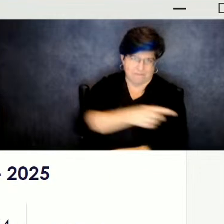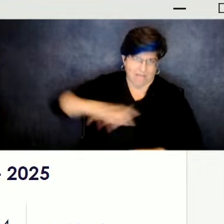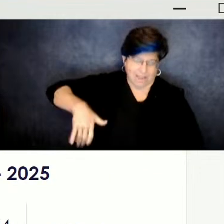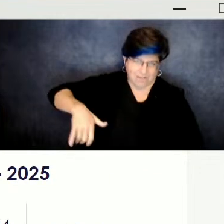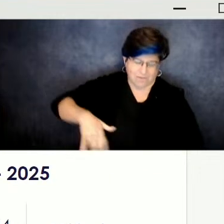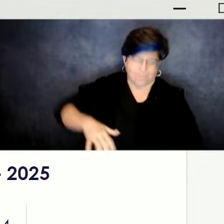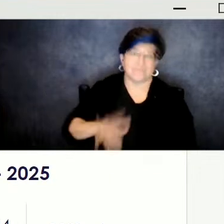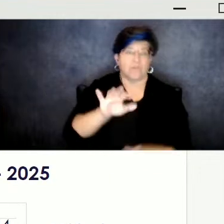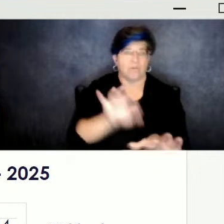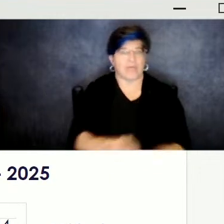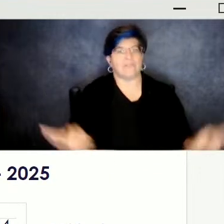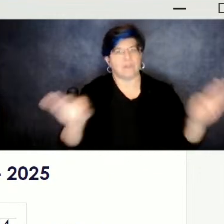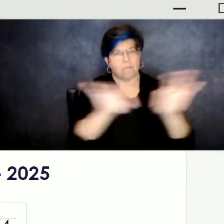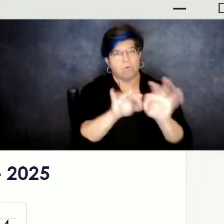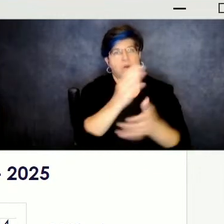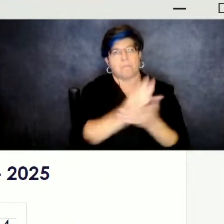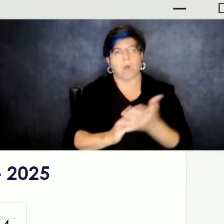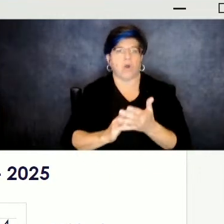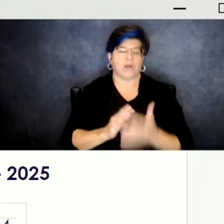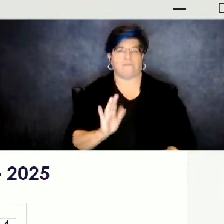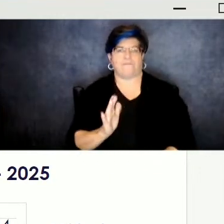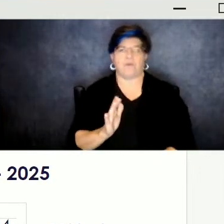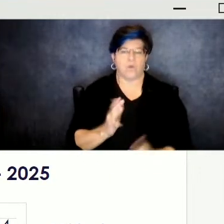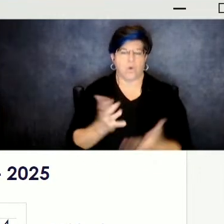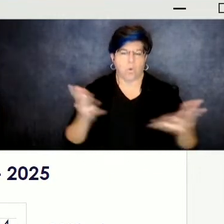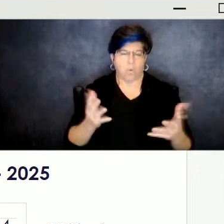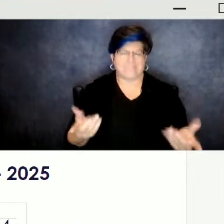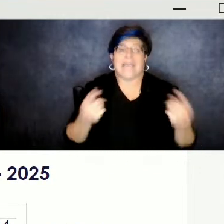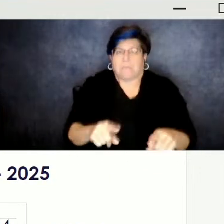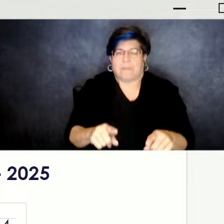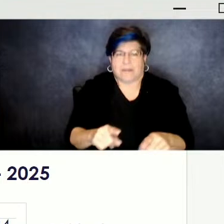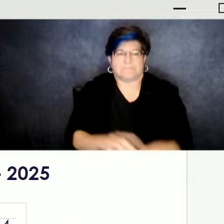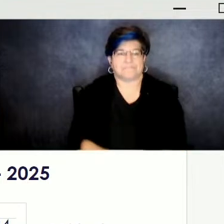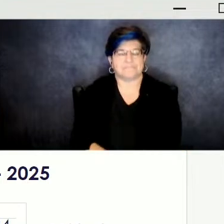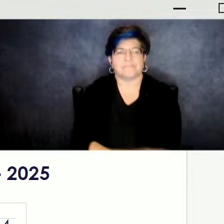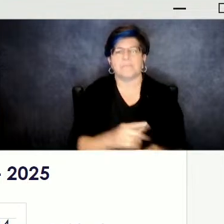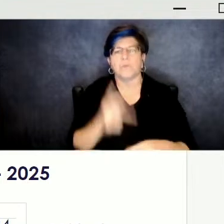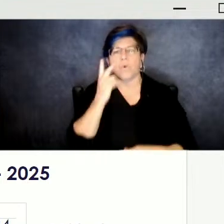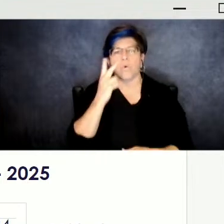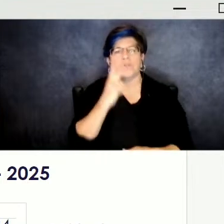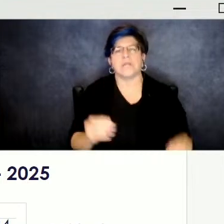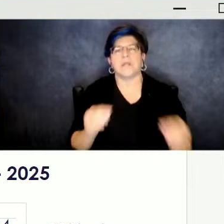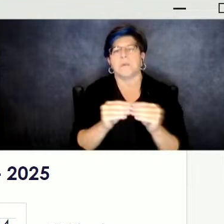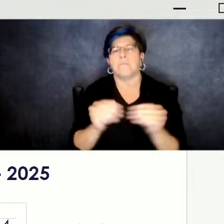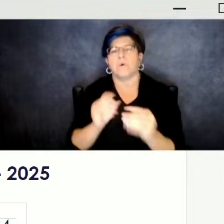SO THEY'RE UNIQUELY WE'RE UNIQUELY POSITIONED TO DO THAT AND SO THAT'S THAT'S AN